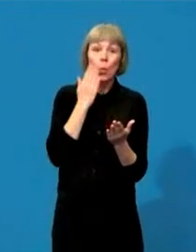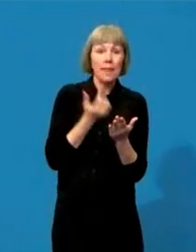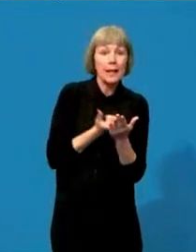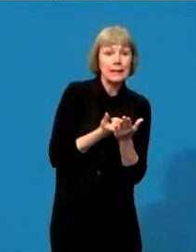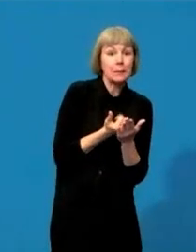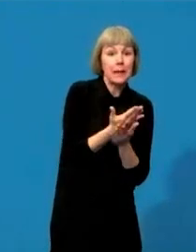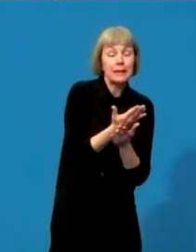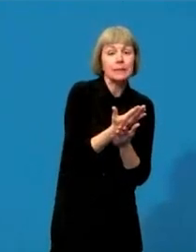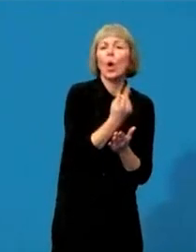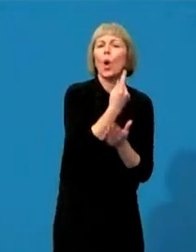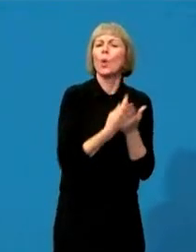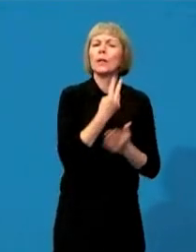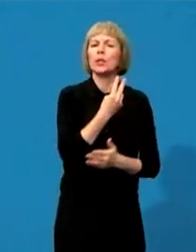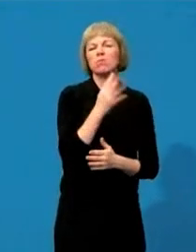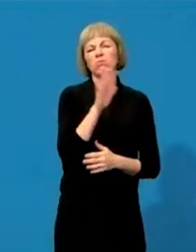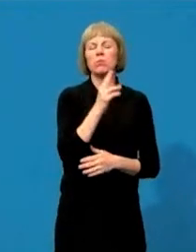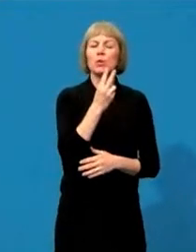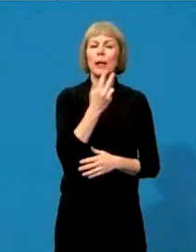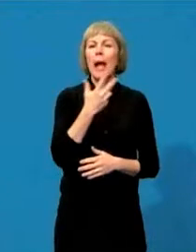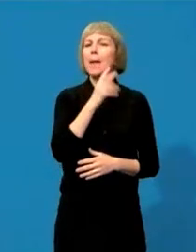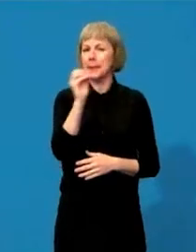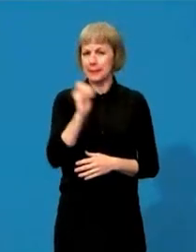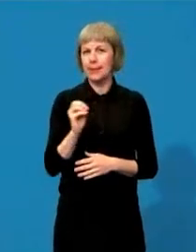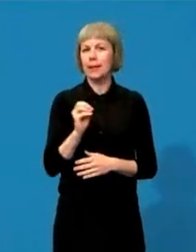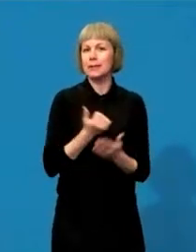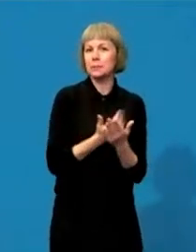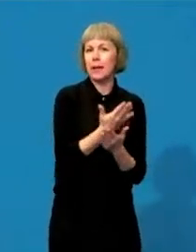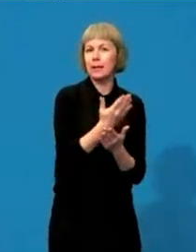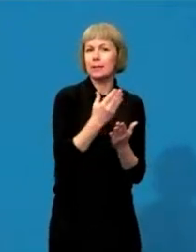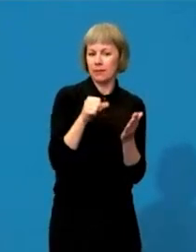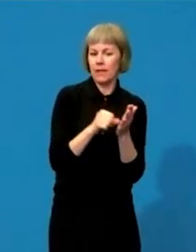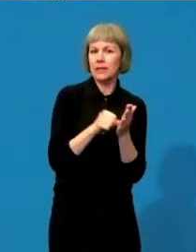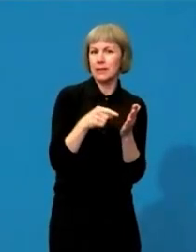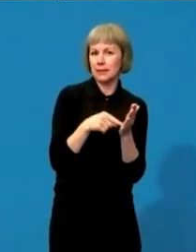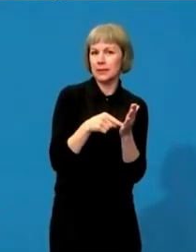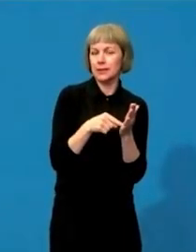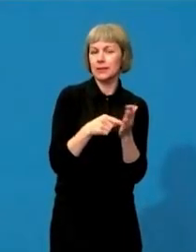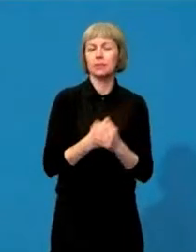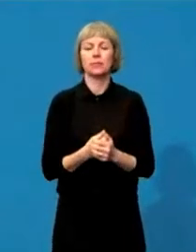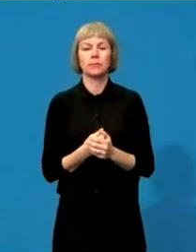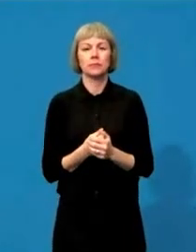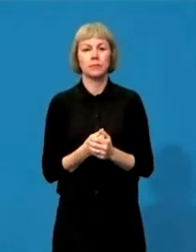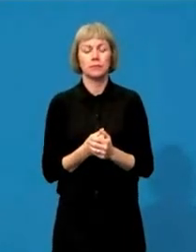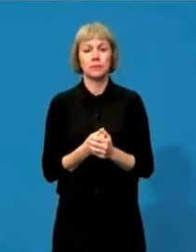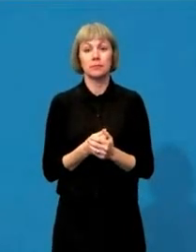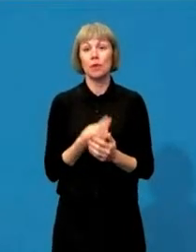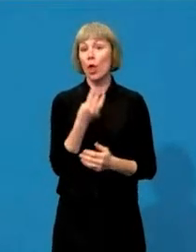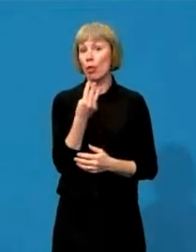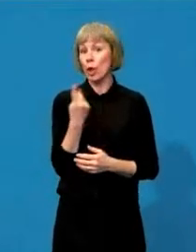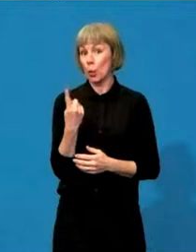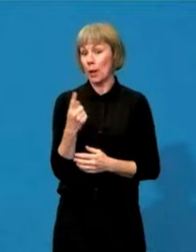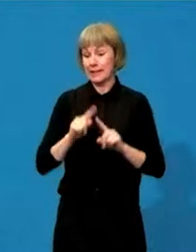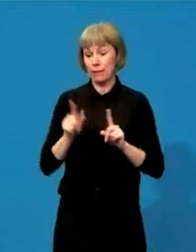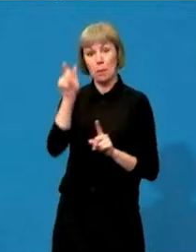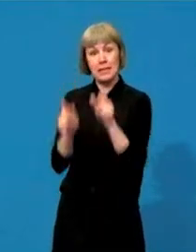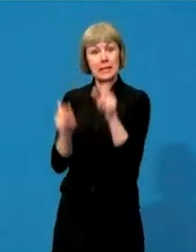supports and, most importantly, that 31 participants have not spent anything from